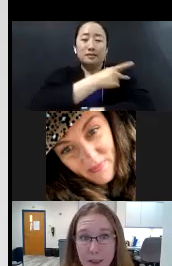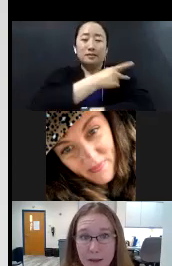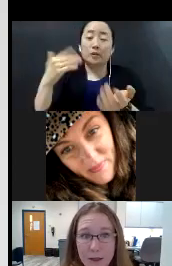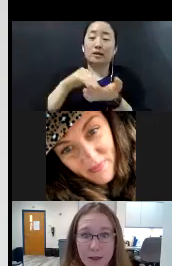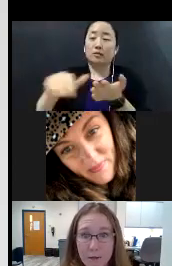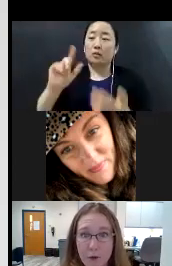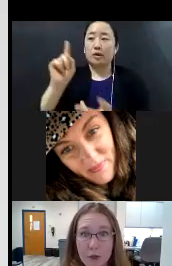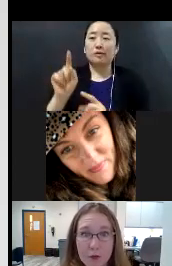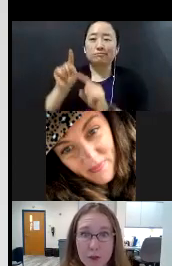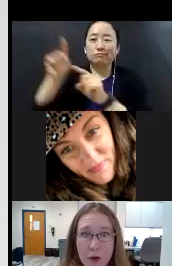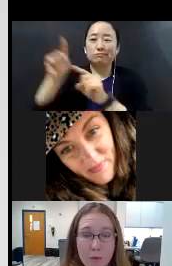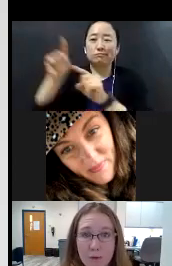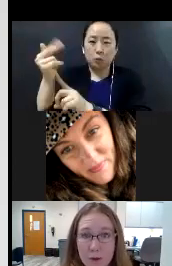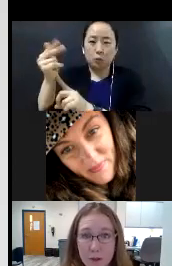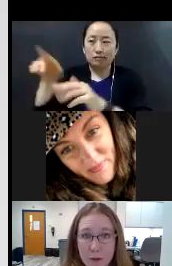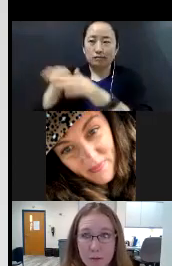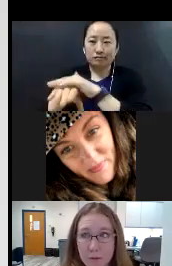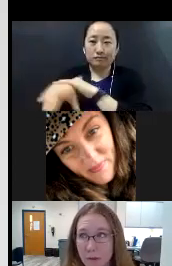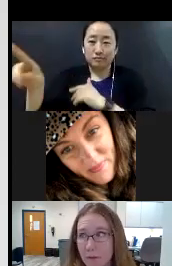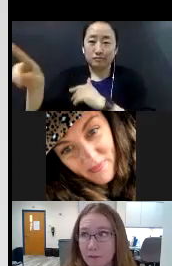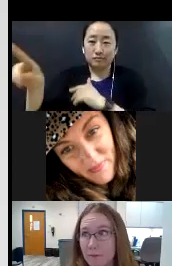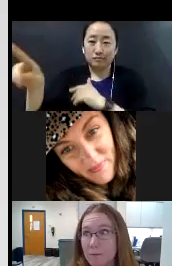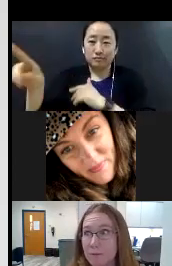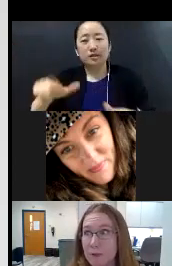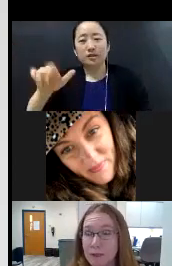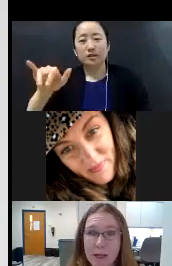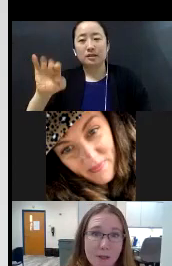LINCOLN OR CLOSER TO HOME IF THERE IS A SIZABLE